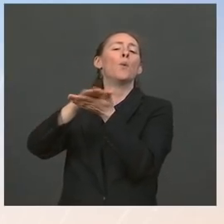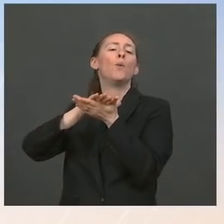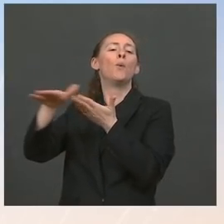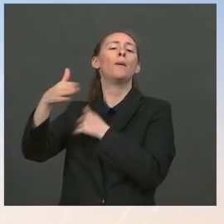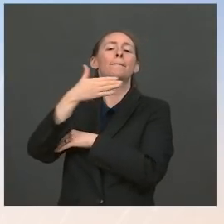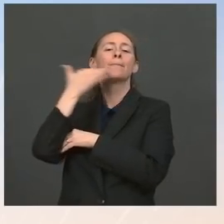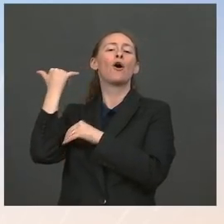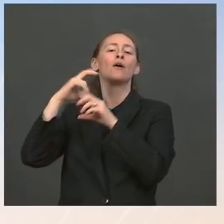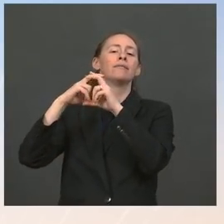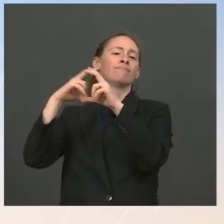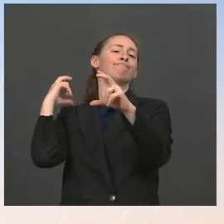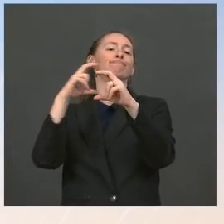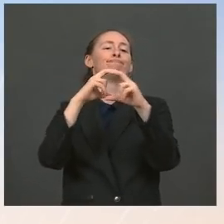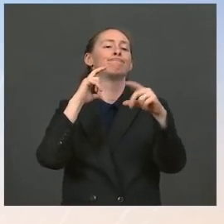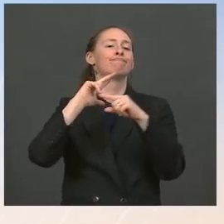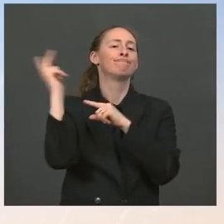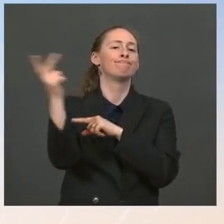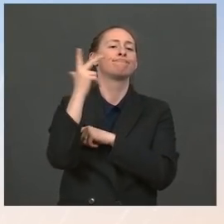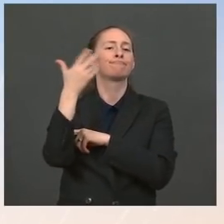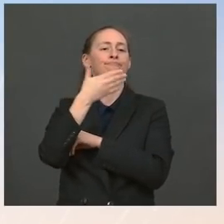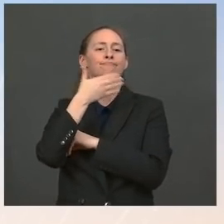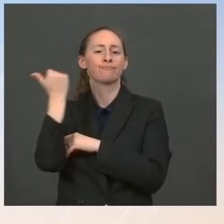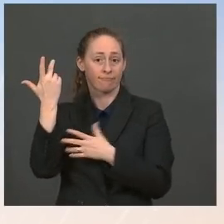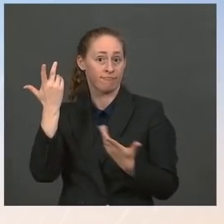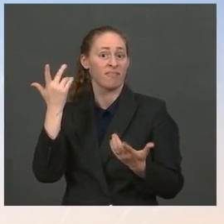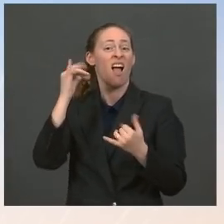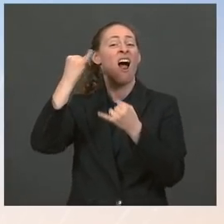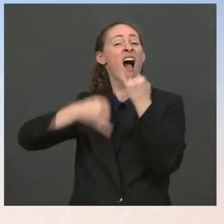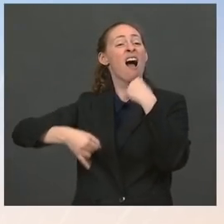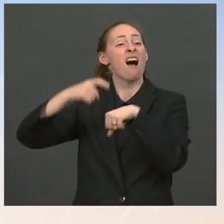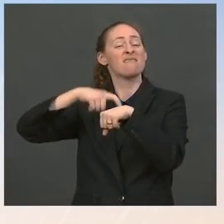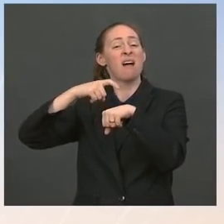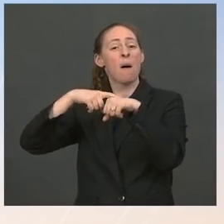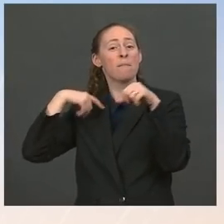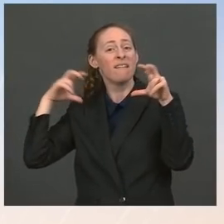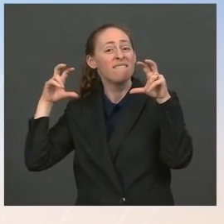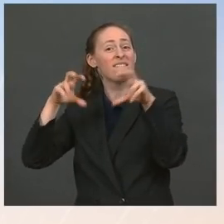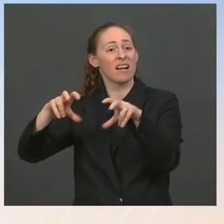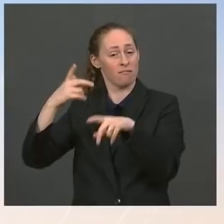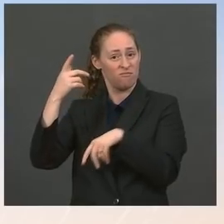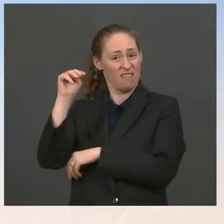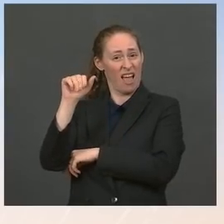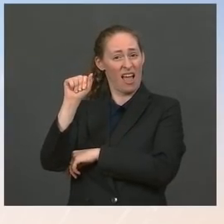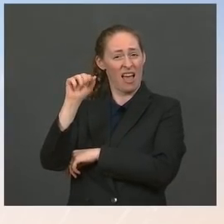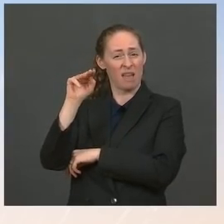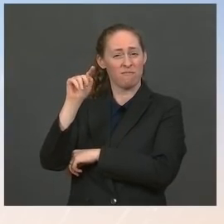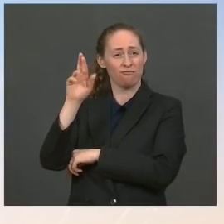since the creation of Amtrak itself. And transformative impacts in traffic safety will be achieved.